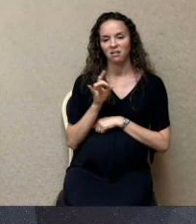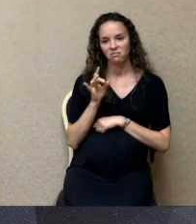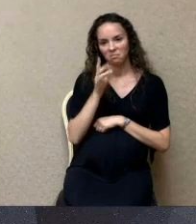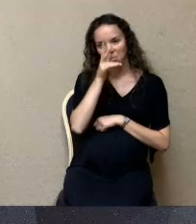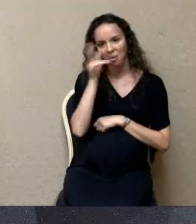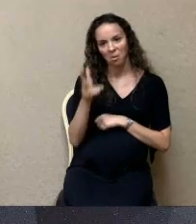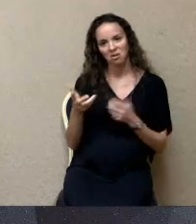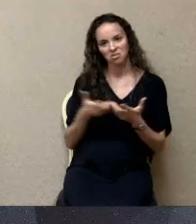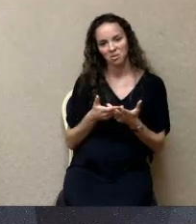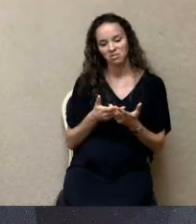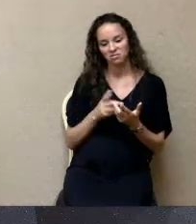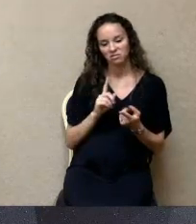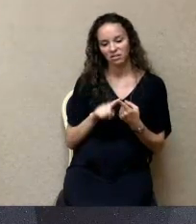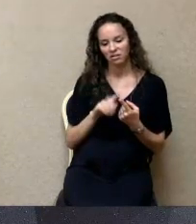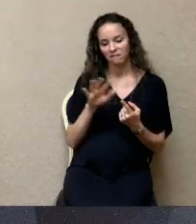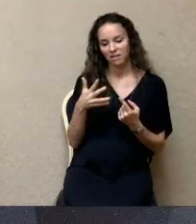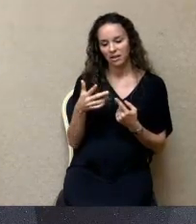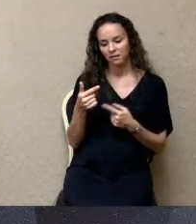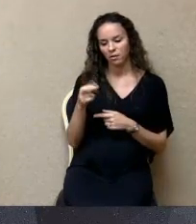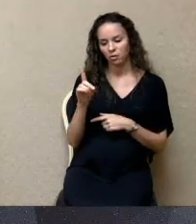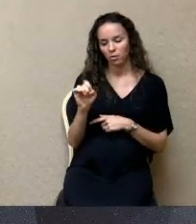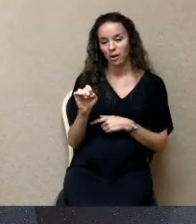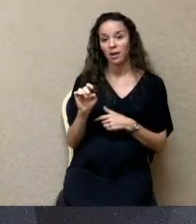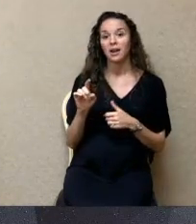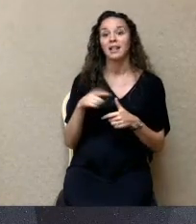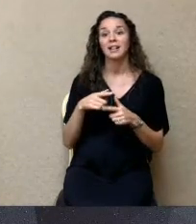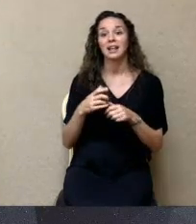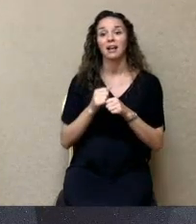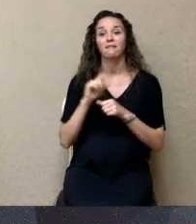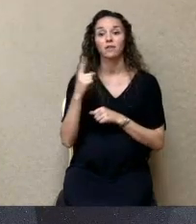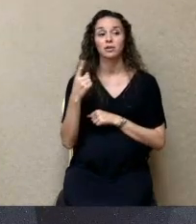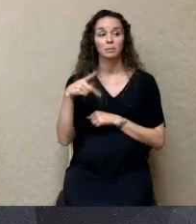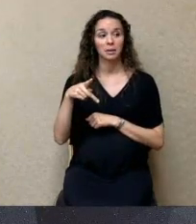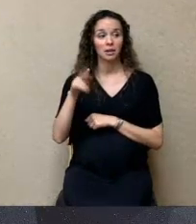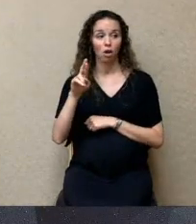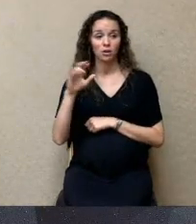until he was in fifth grade. That's when he got his first PRC device.